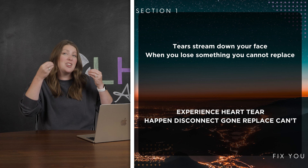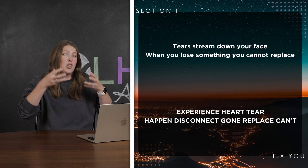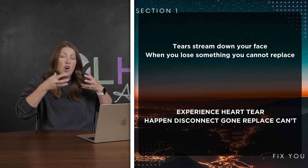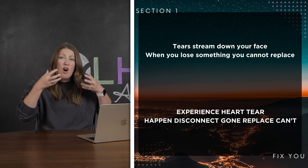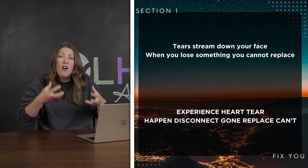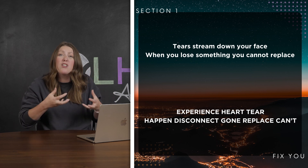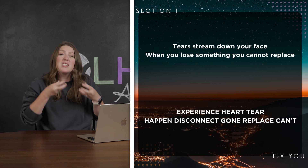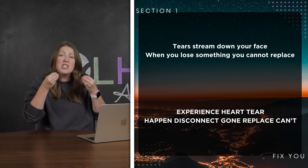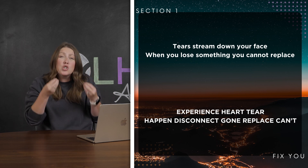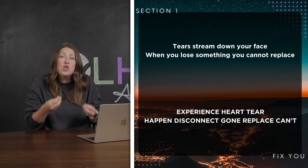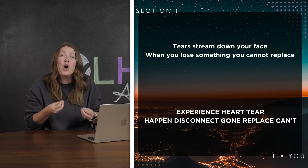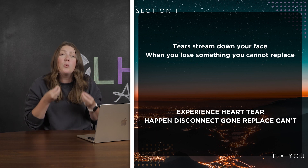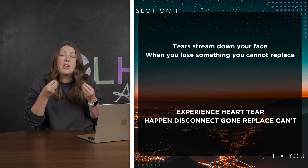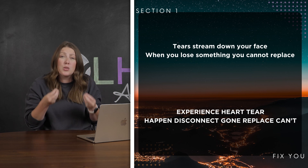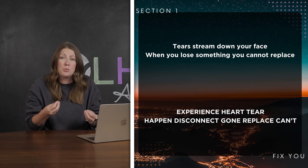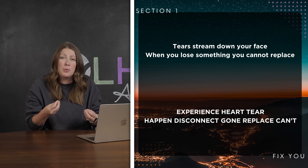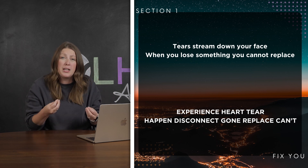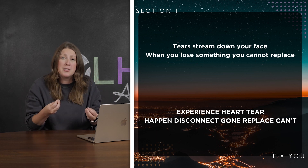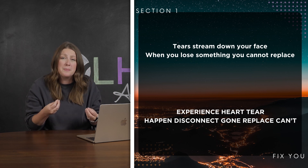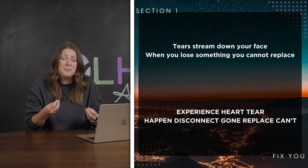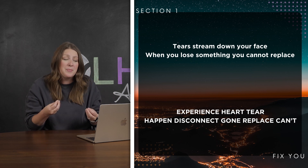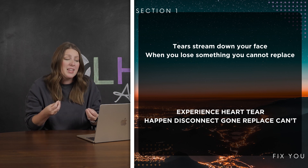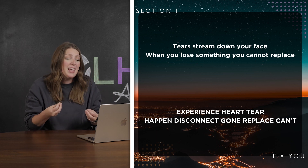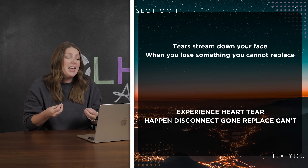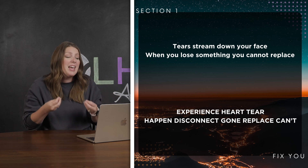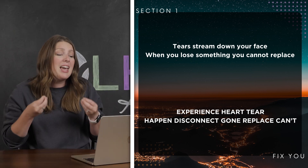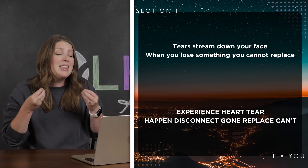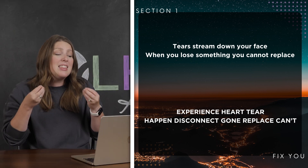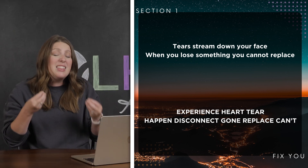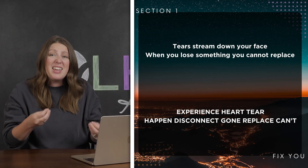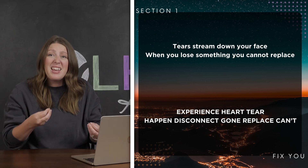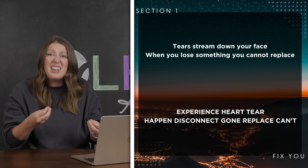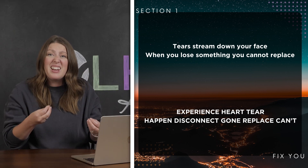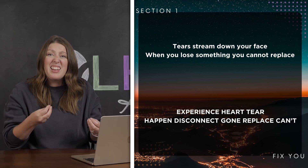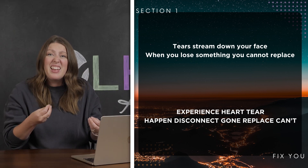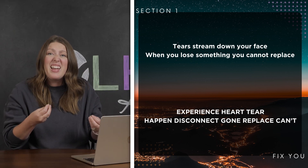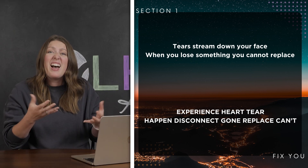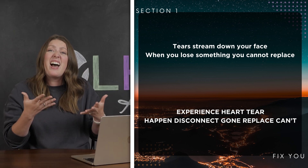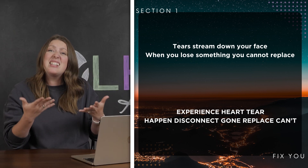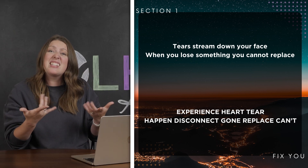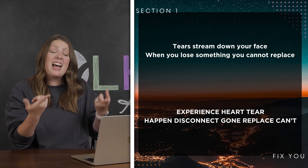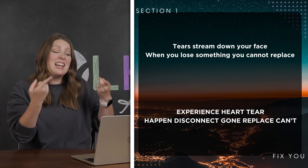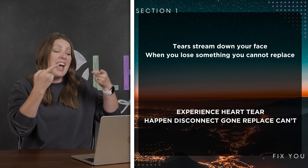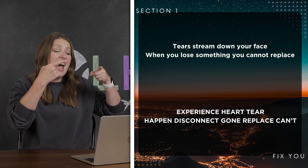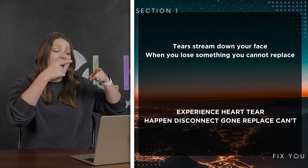Your heart is going through it. And then I sign